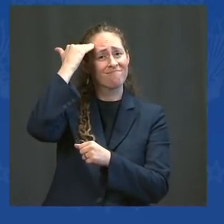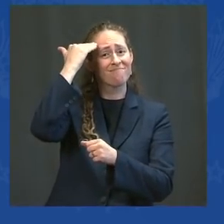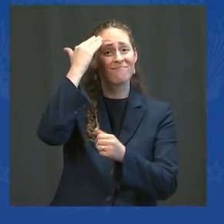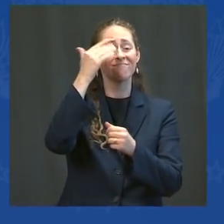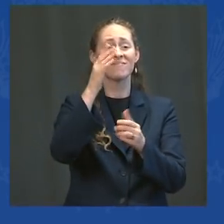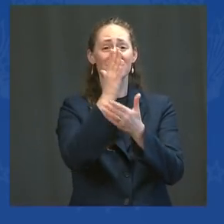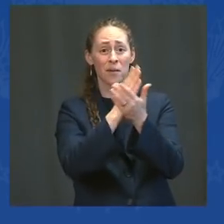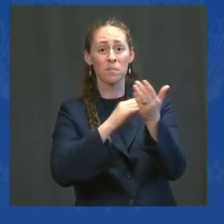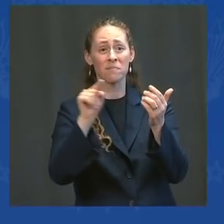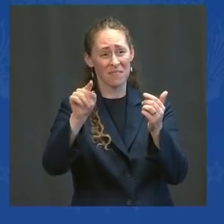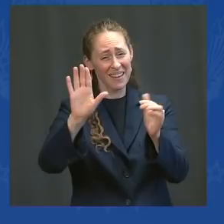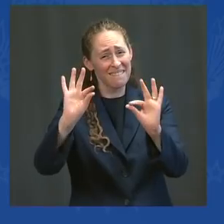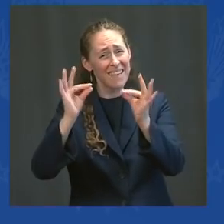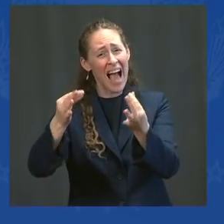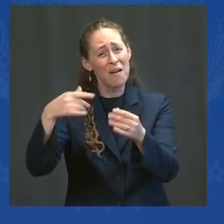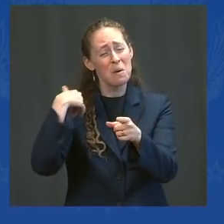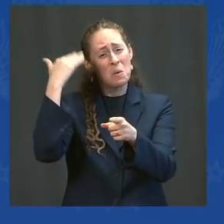Sergeant of Arms of the United States Senate.